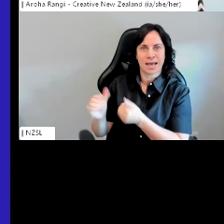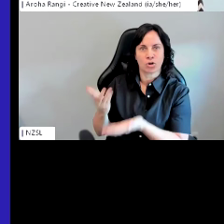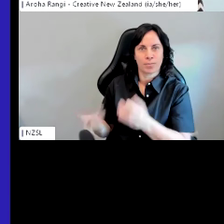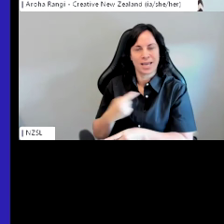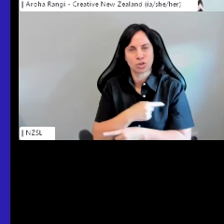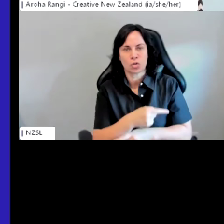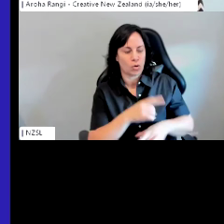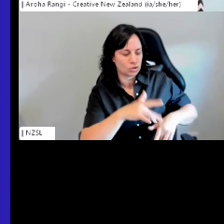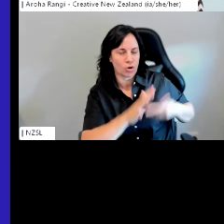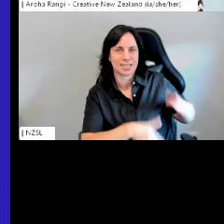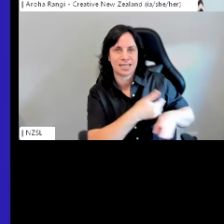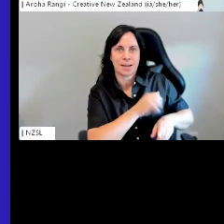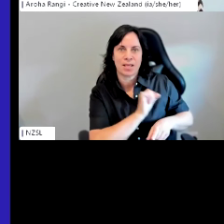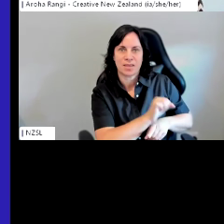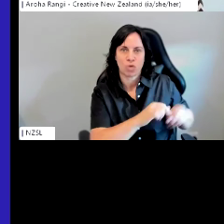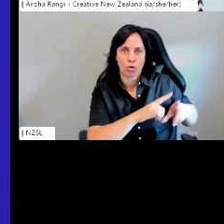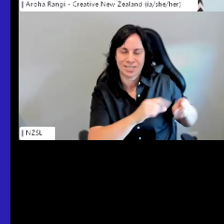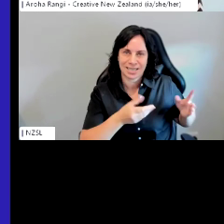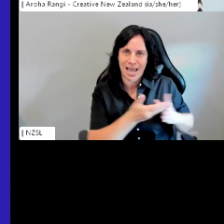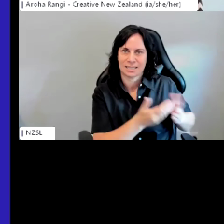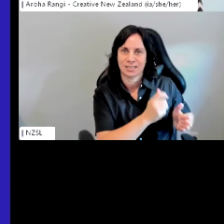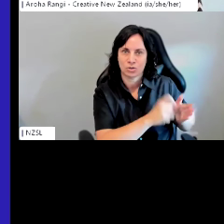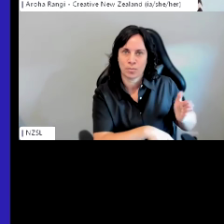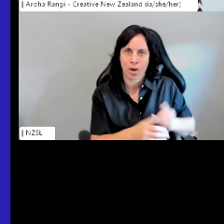I'm I'm sure that's not absolutely true, but if I were to plot them all on a graph,